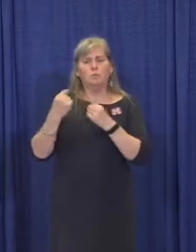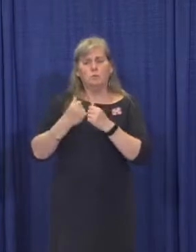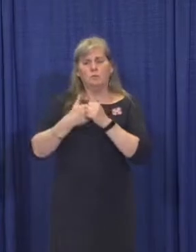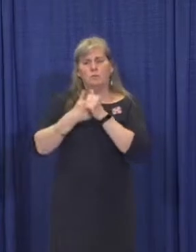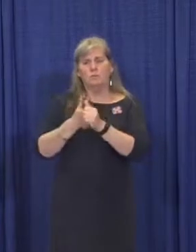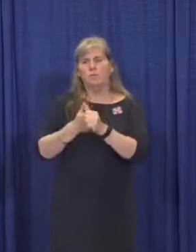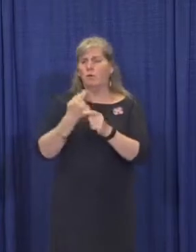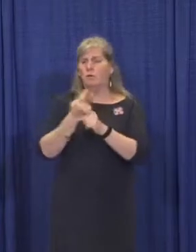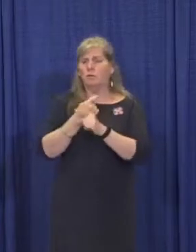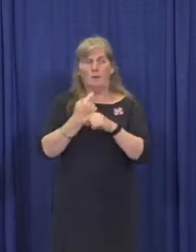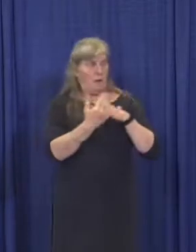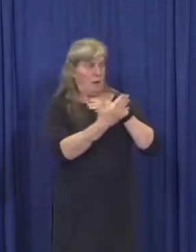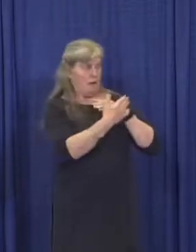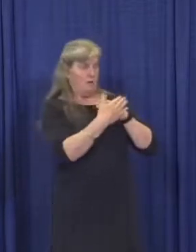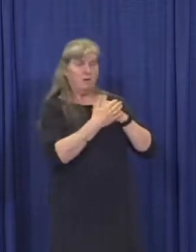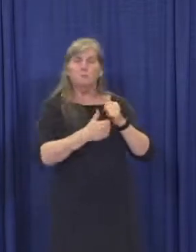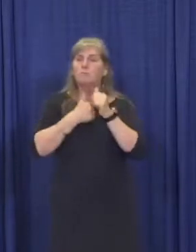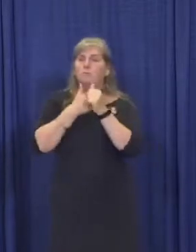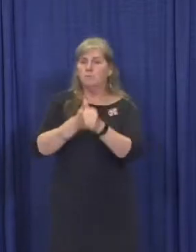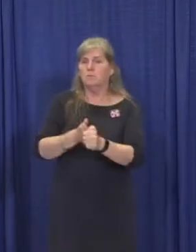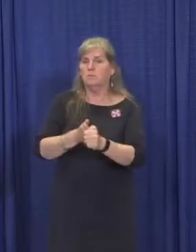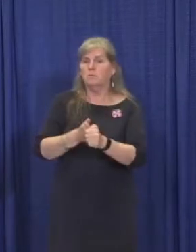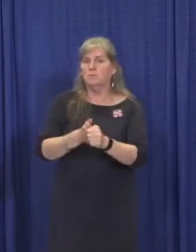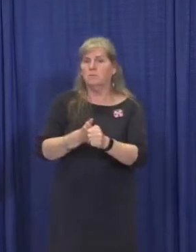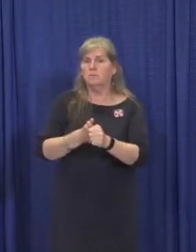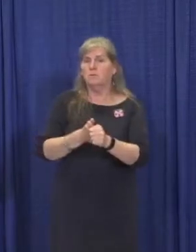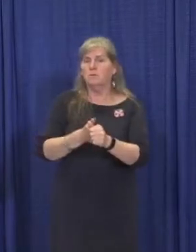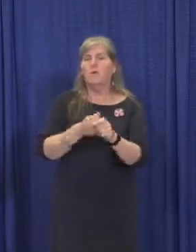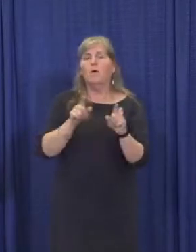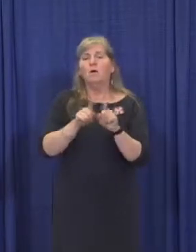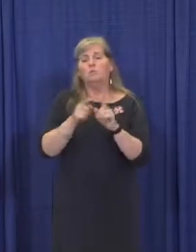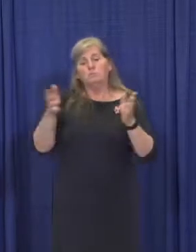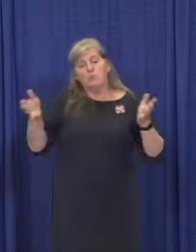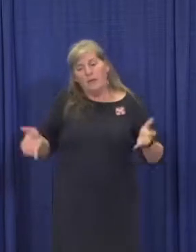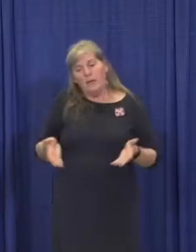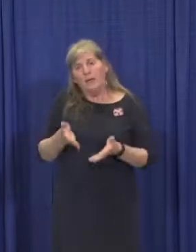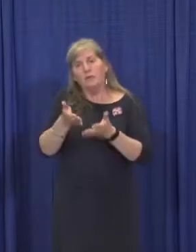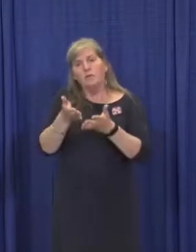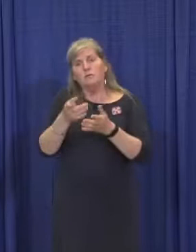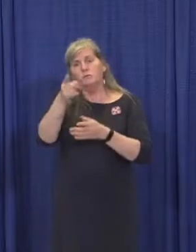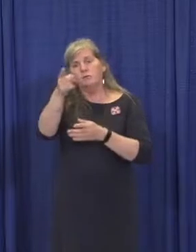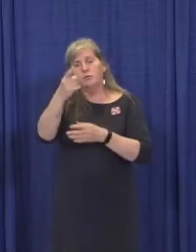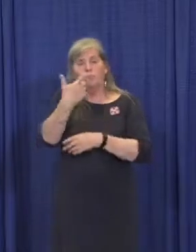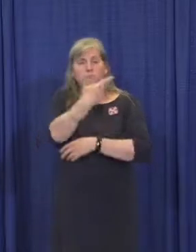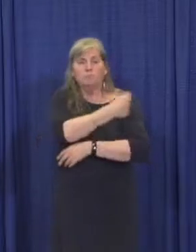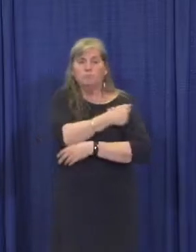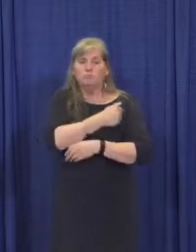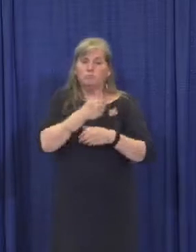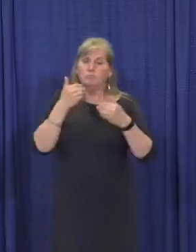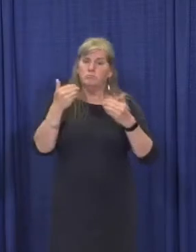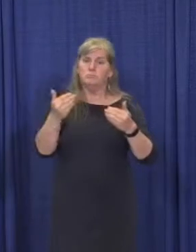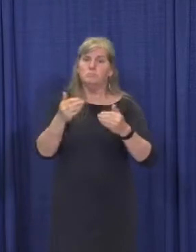following the guidelines and we also need to continue to encourage Yukoners to get fully